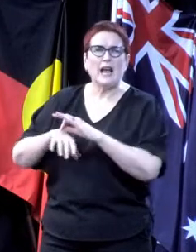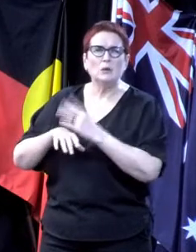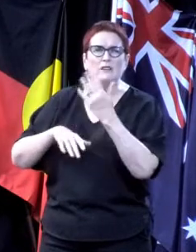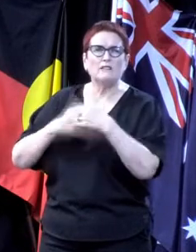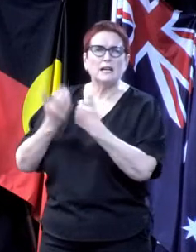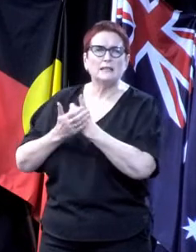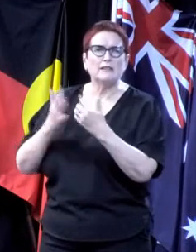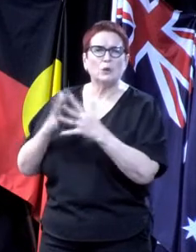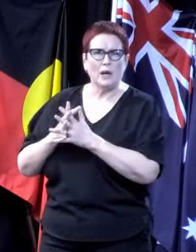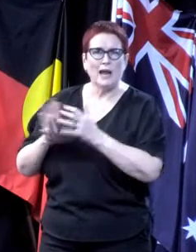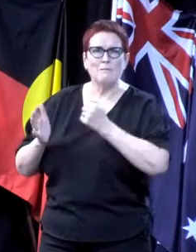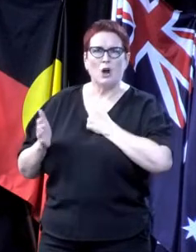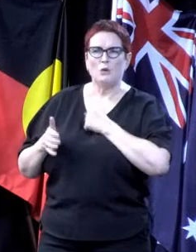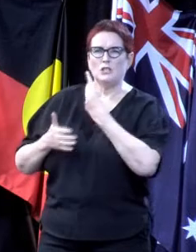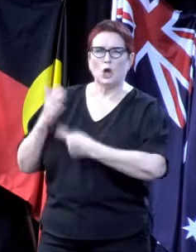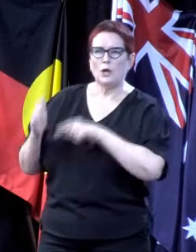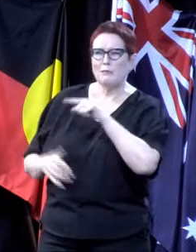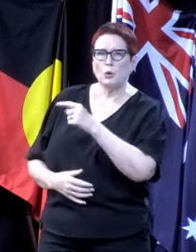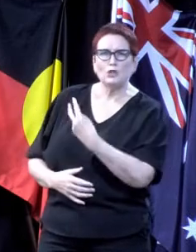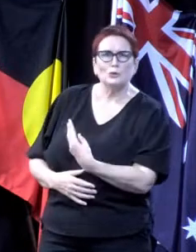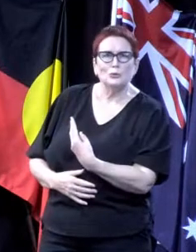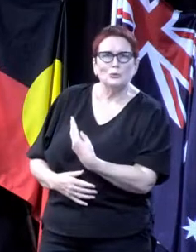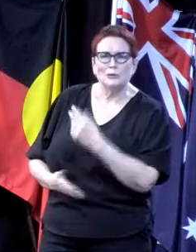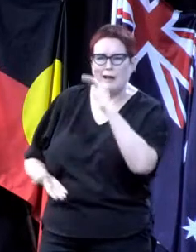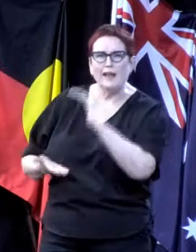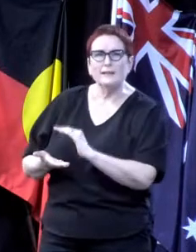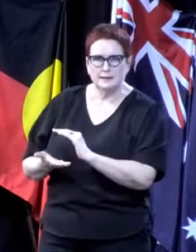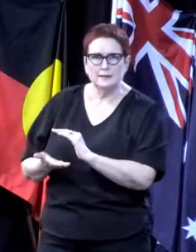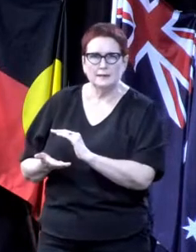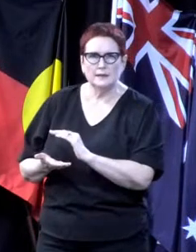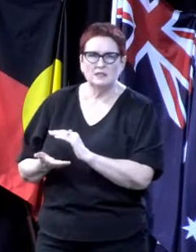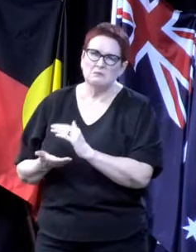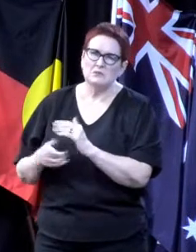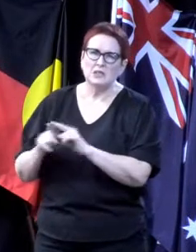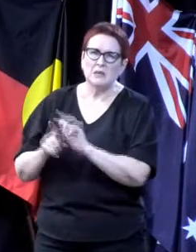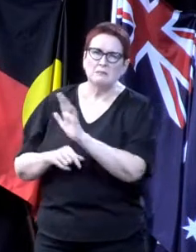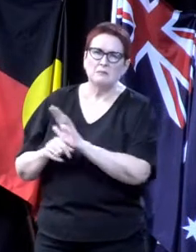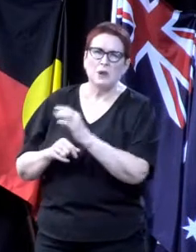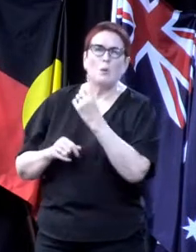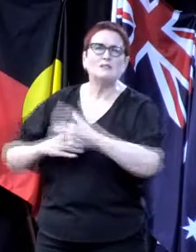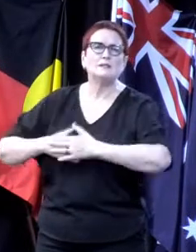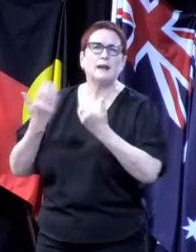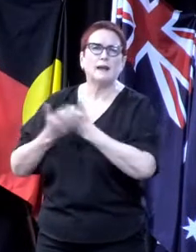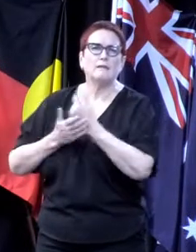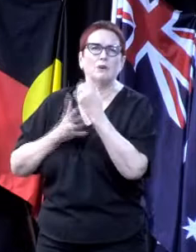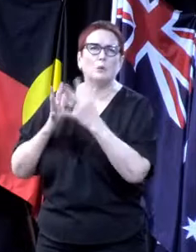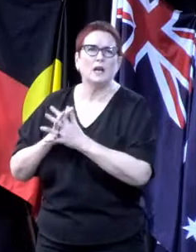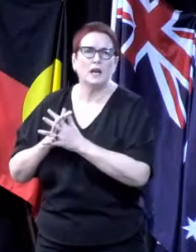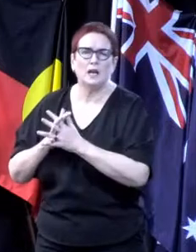And mine was 0.2 of that, which was the equivalent of a day or four.